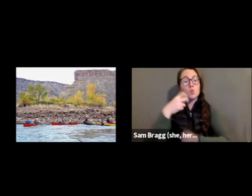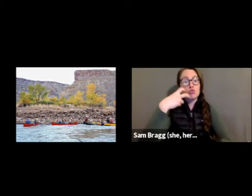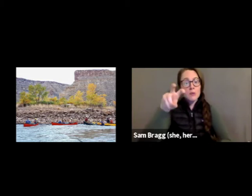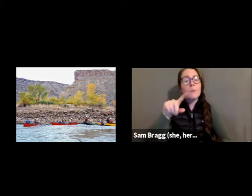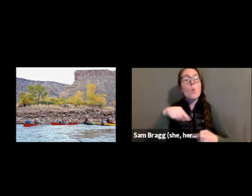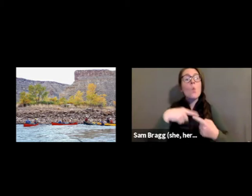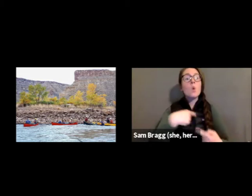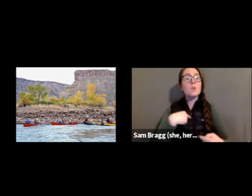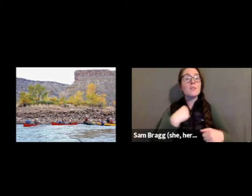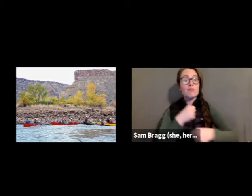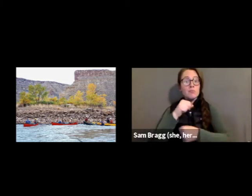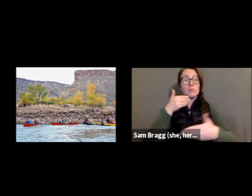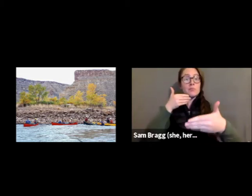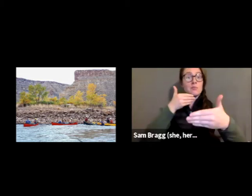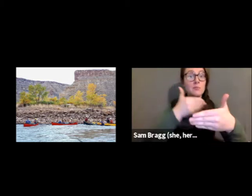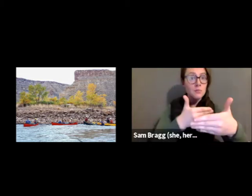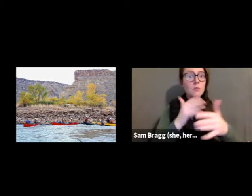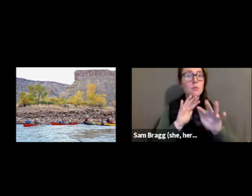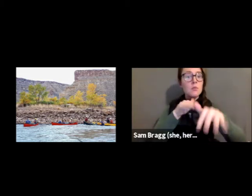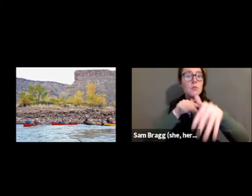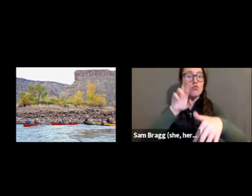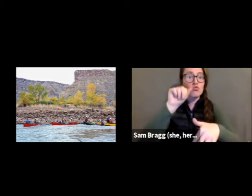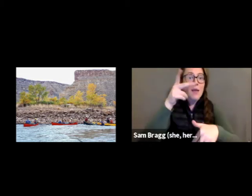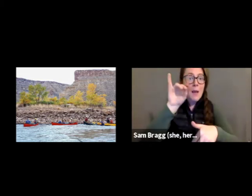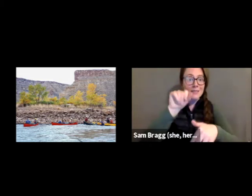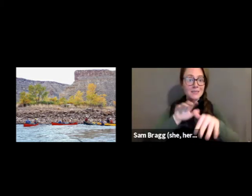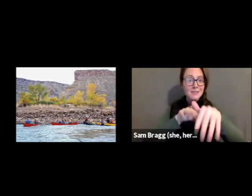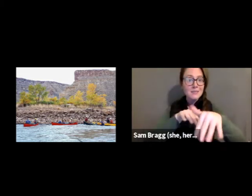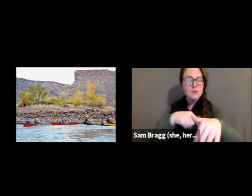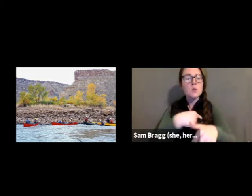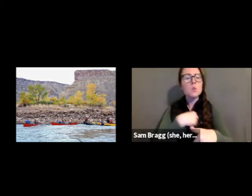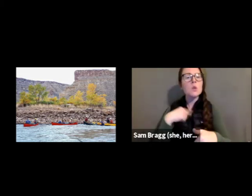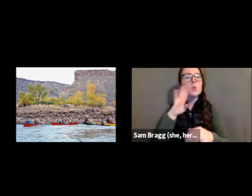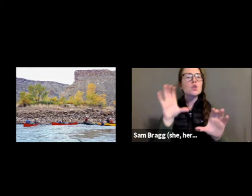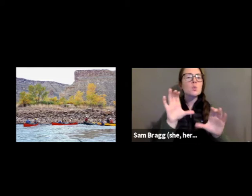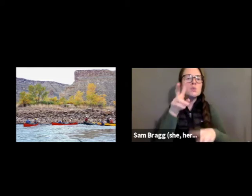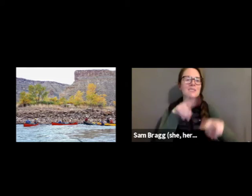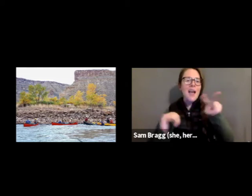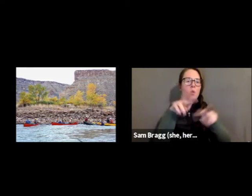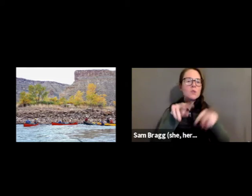of how this trip would work that canoeing trip when we were close to the rapids we would often